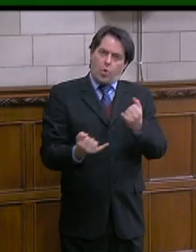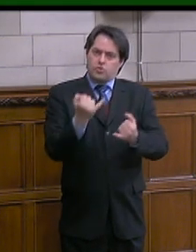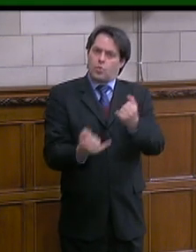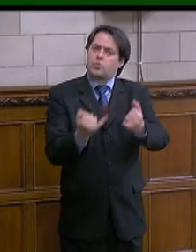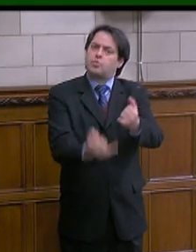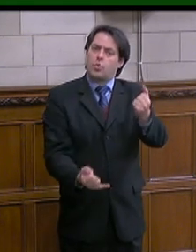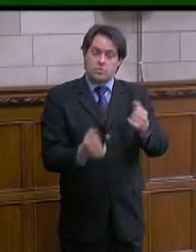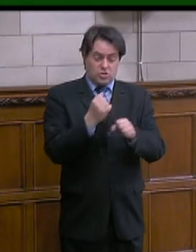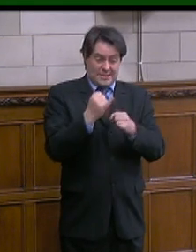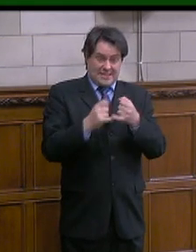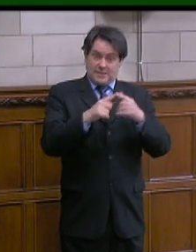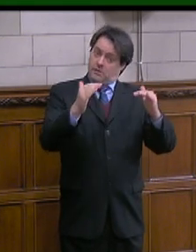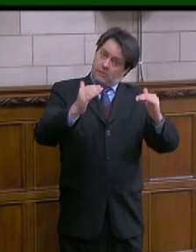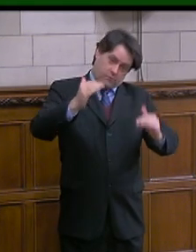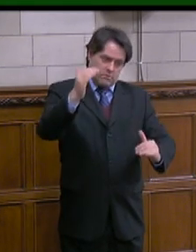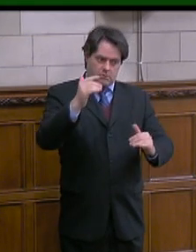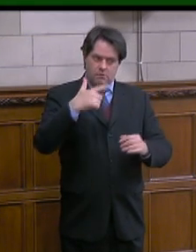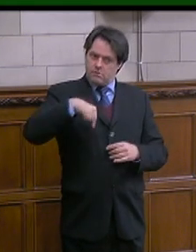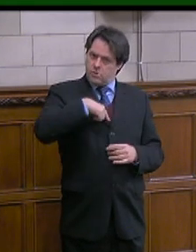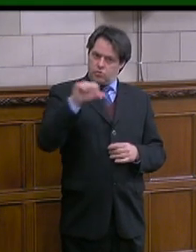being particularly worrying.